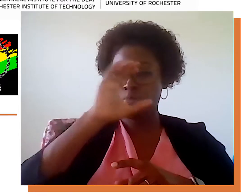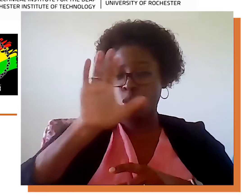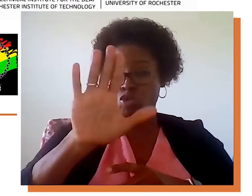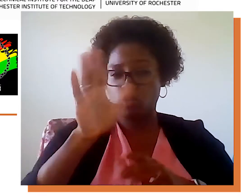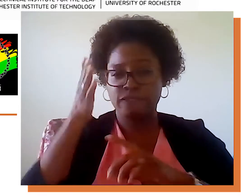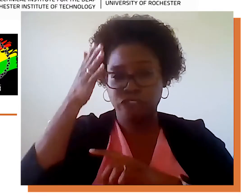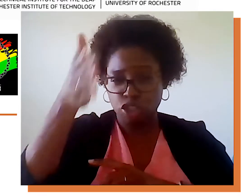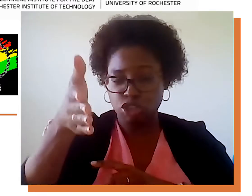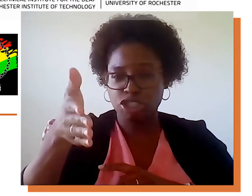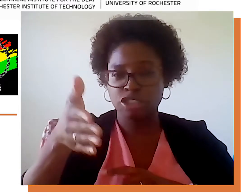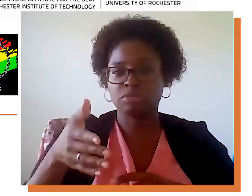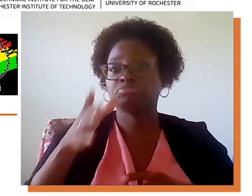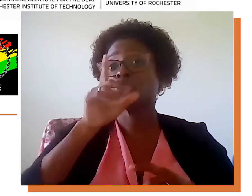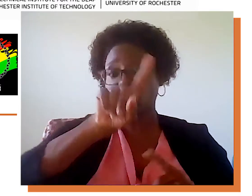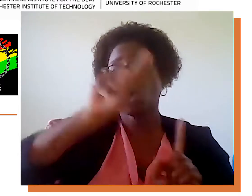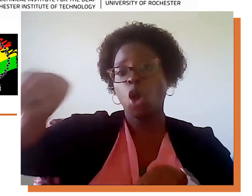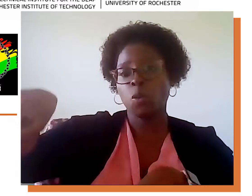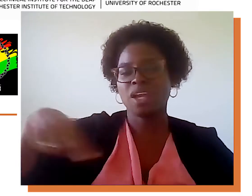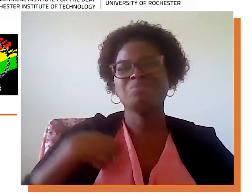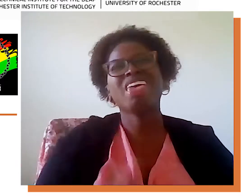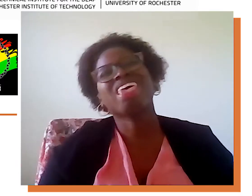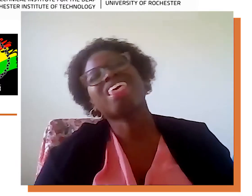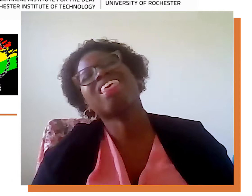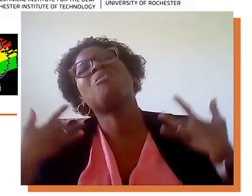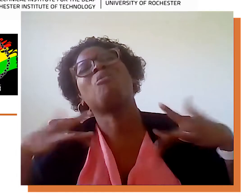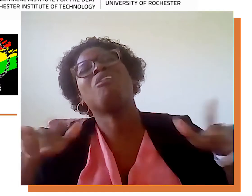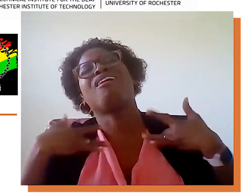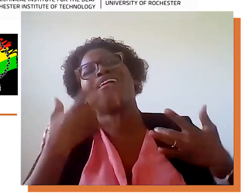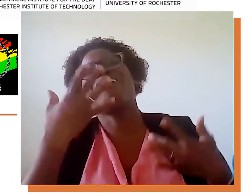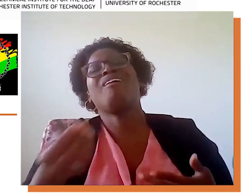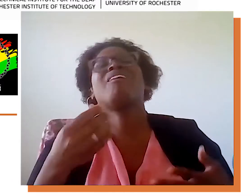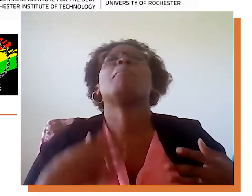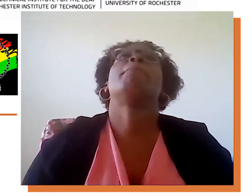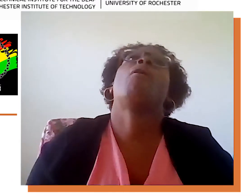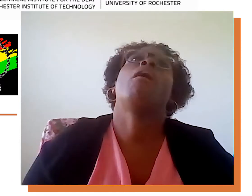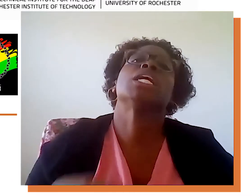Then the "Exploring Your Future" summer program came along, and my mom really wanted me to go.